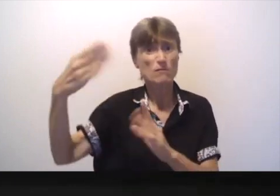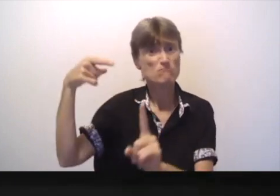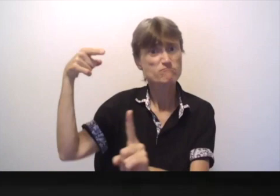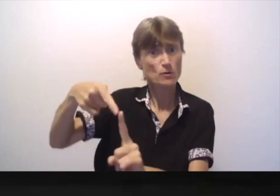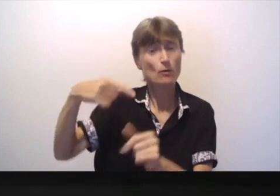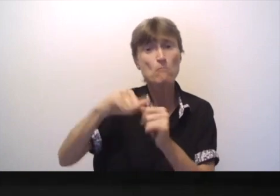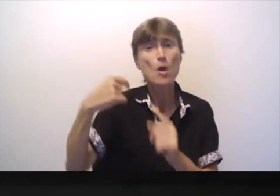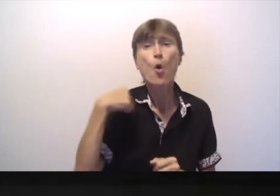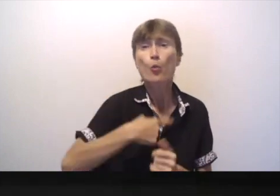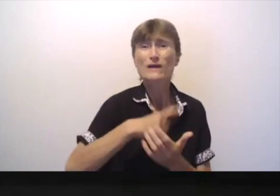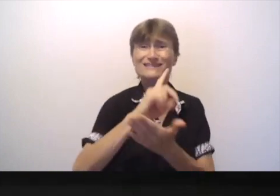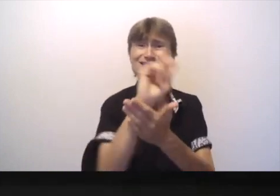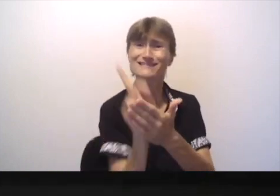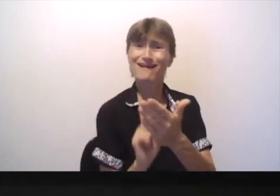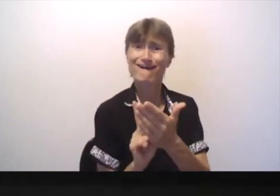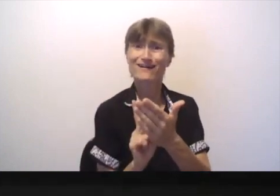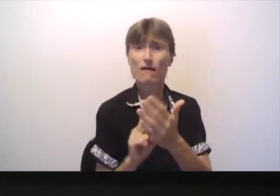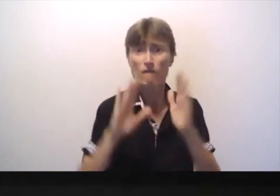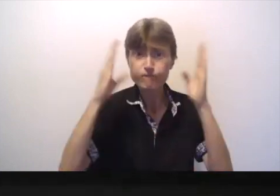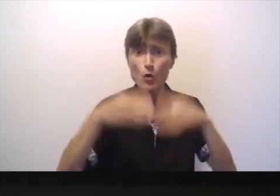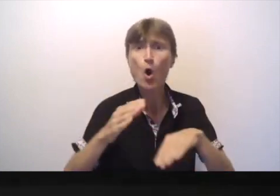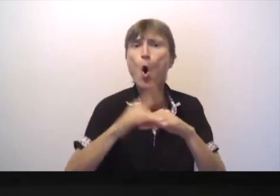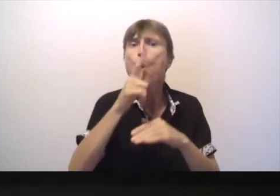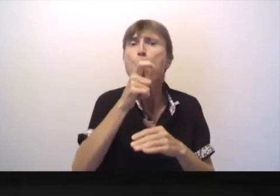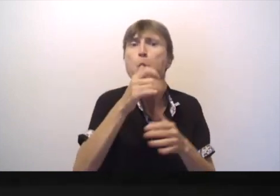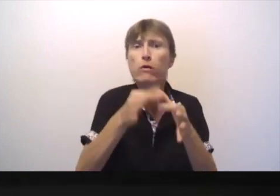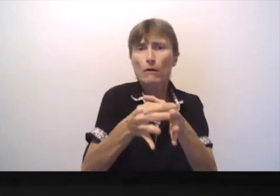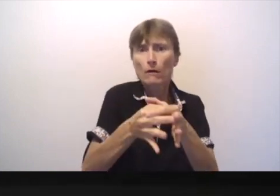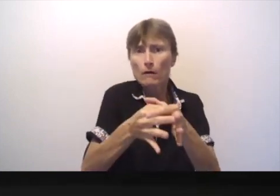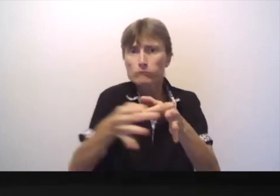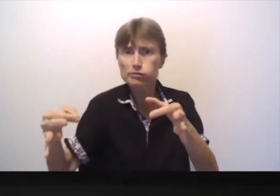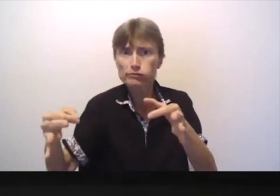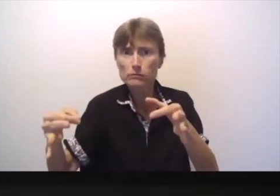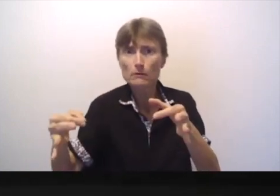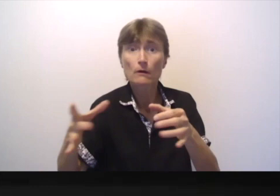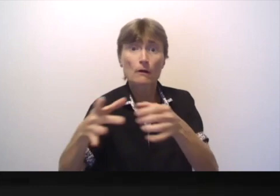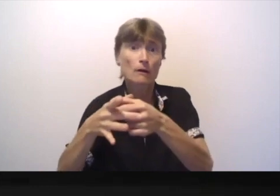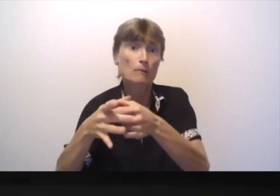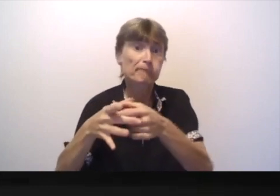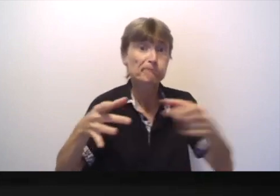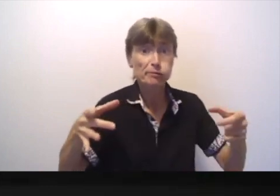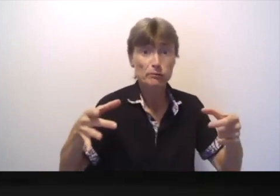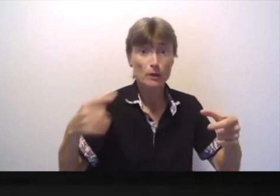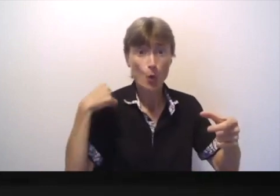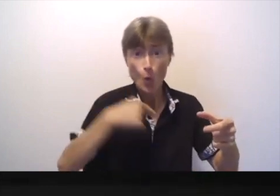for everyone so that tip so similarly then the conditions and qualifications for artists ubi